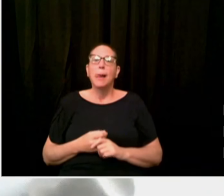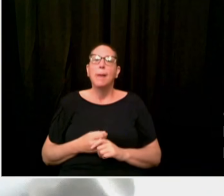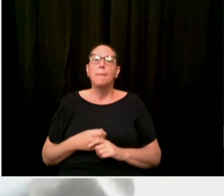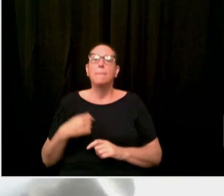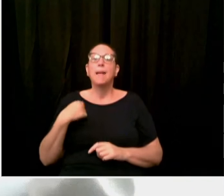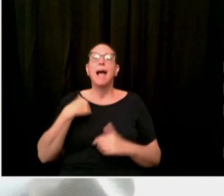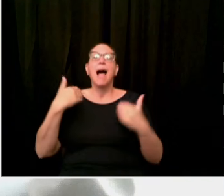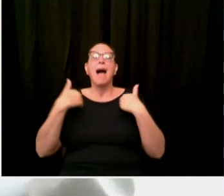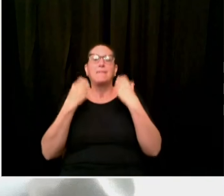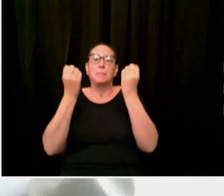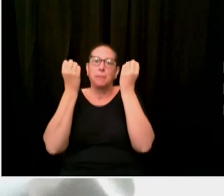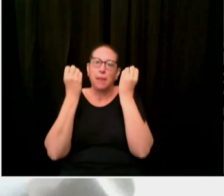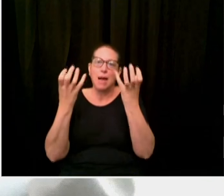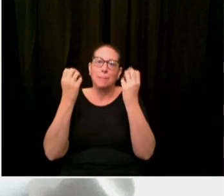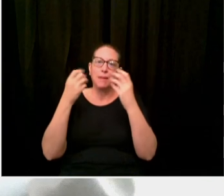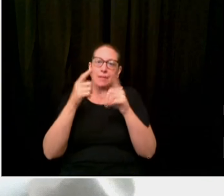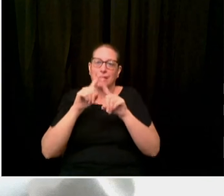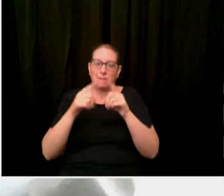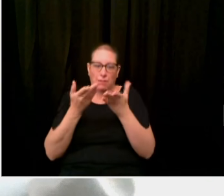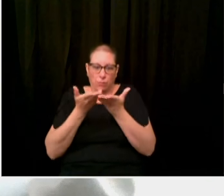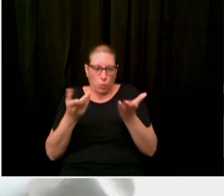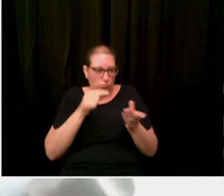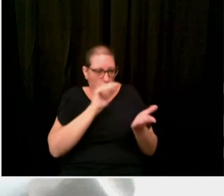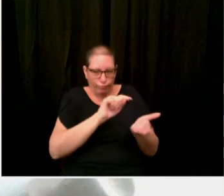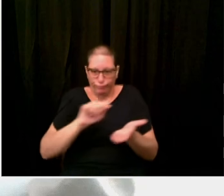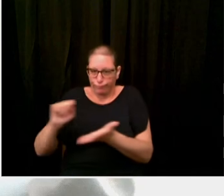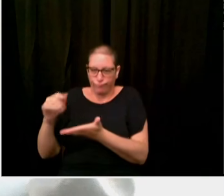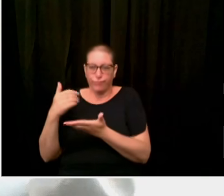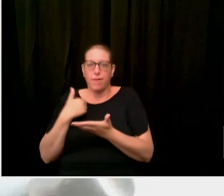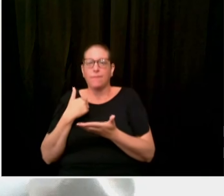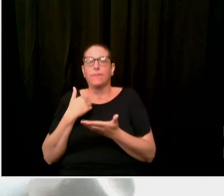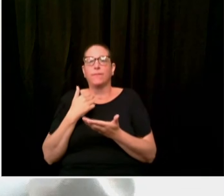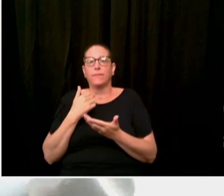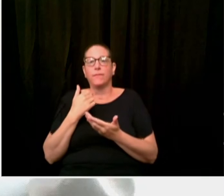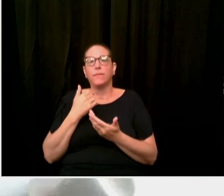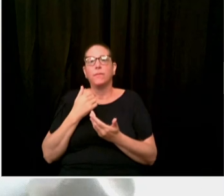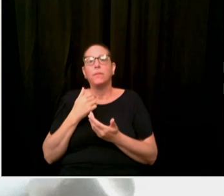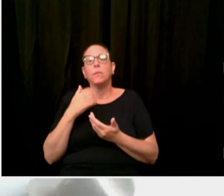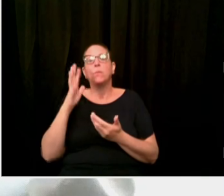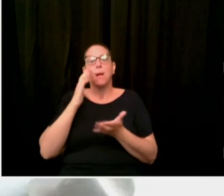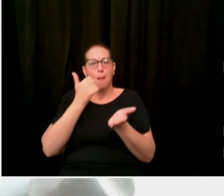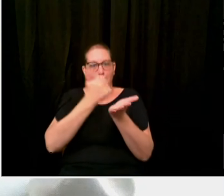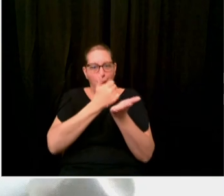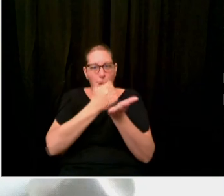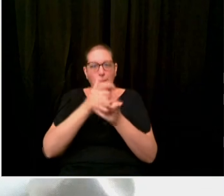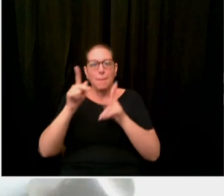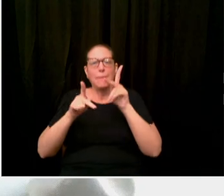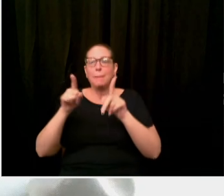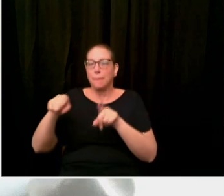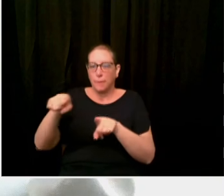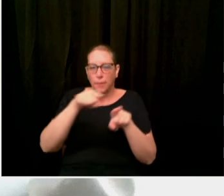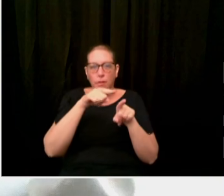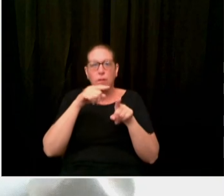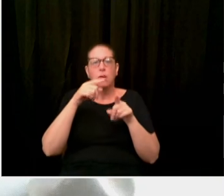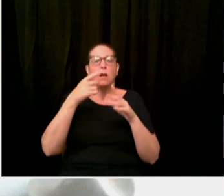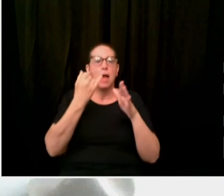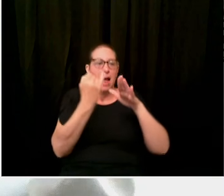TECHNOLOGICAL ISSUE. YES, WE SEE THAT OUR ABILITY TO USE THESE RESOURCES WILL REALLY HELP THE EFFORT. WE WANT PEOPLE TO